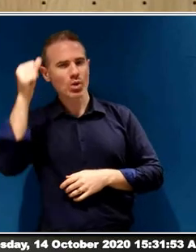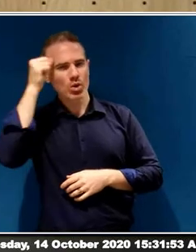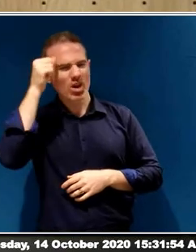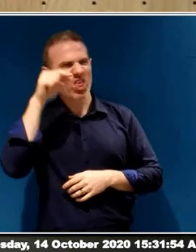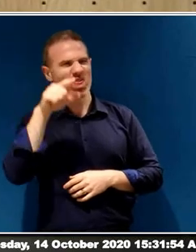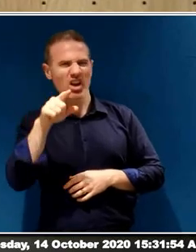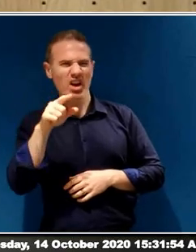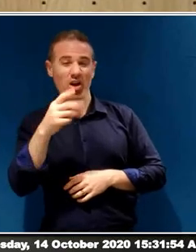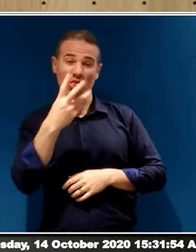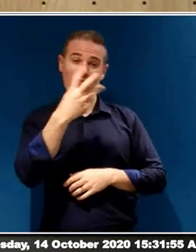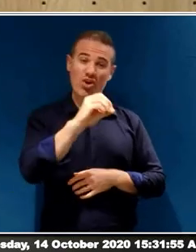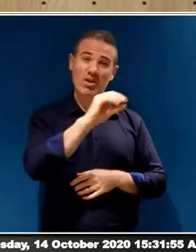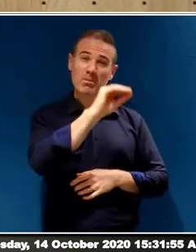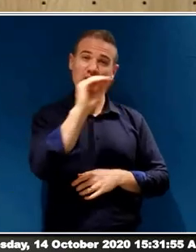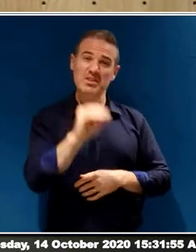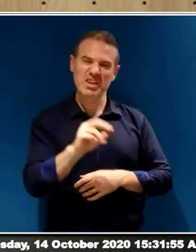vary in different states.